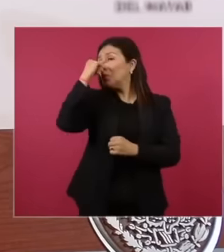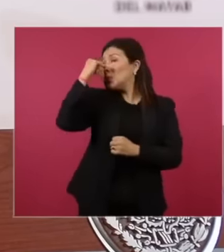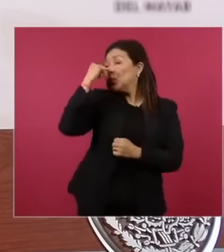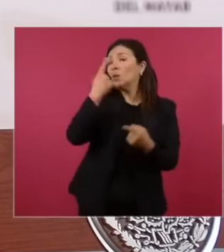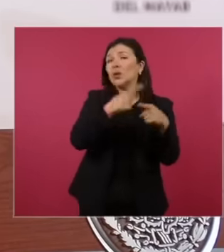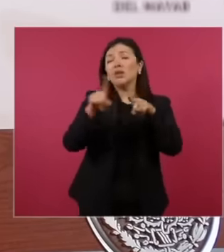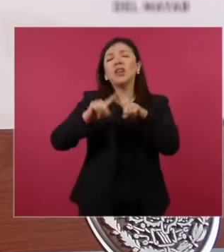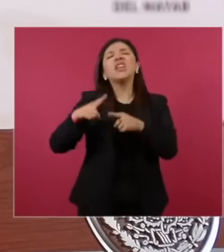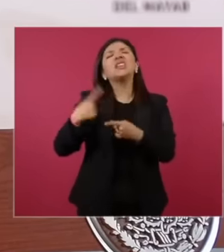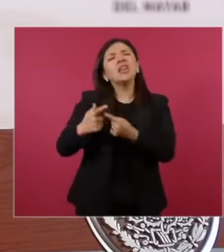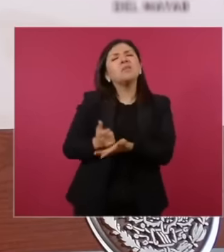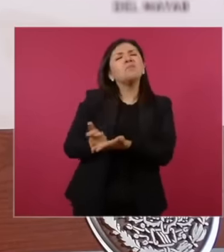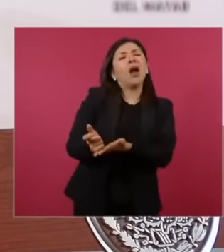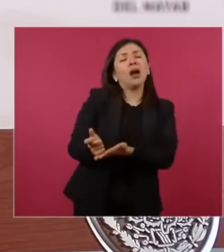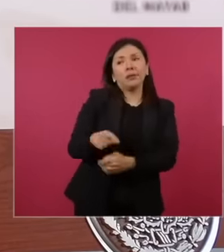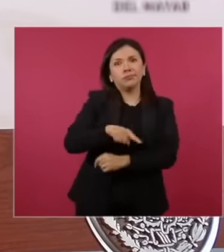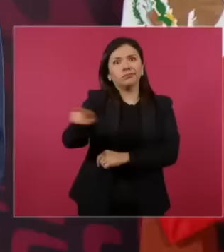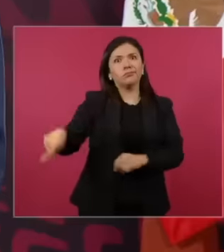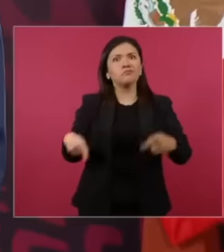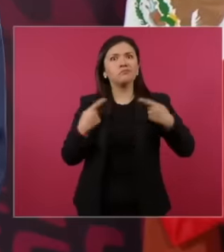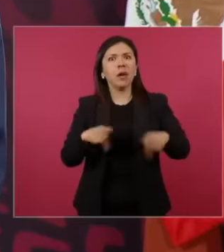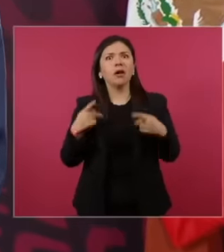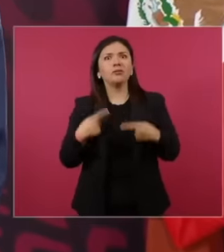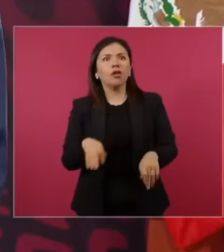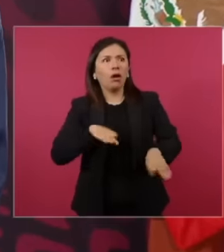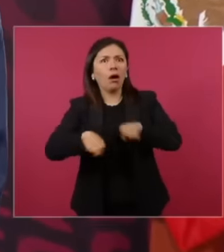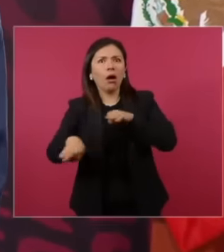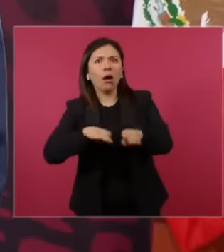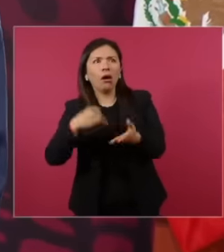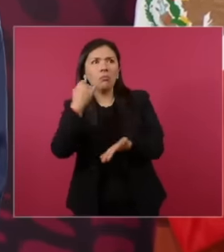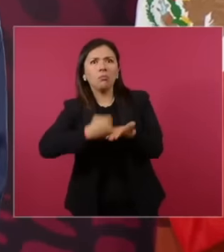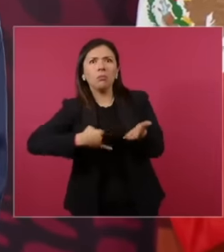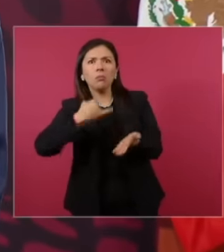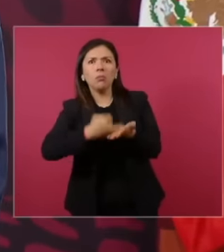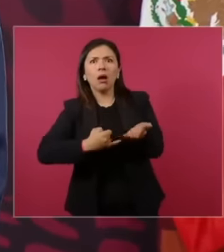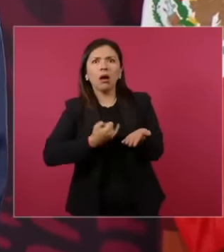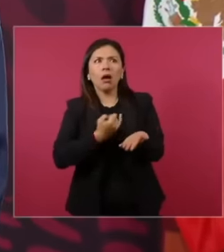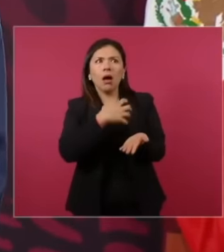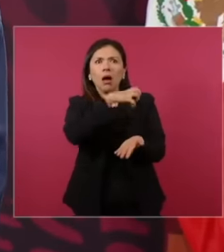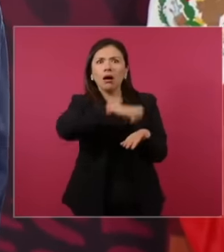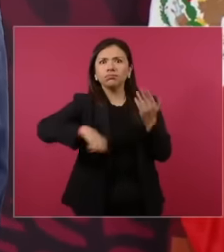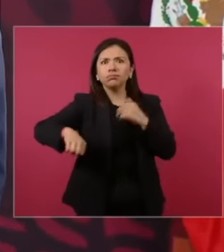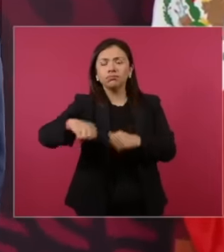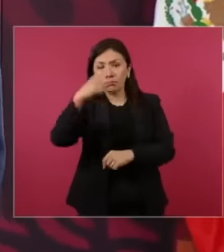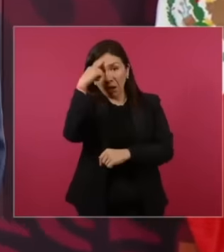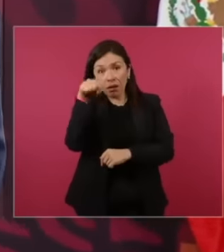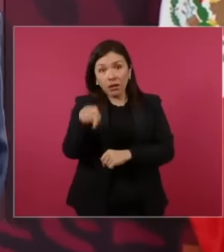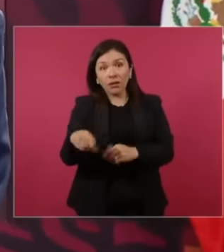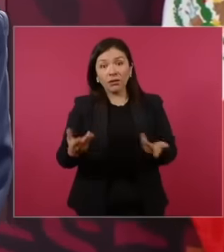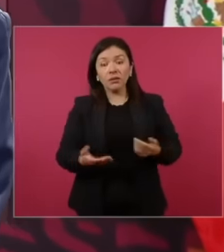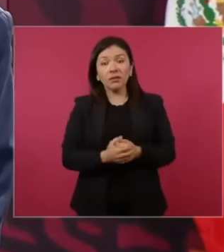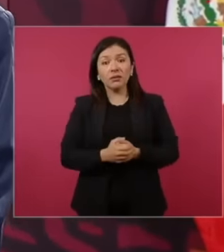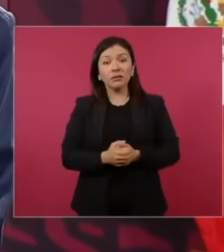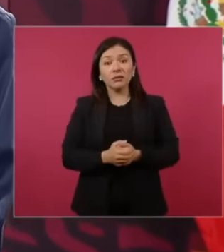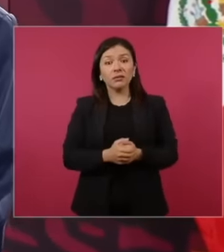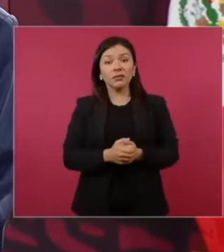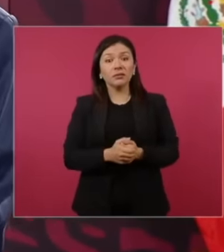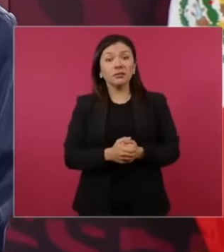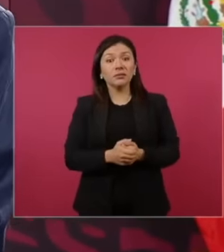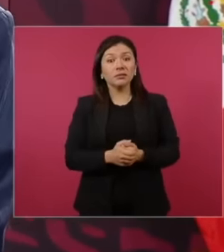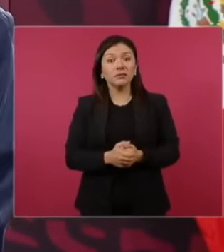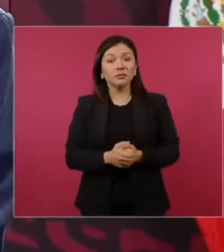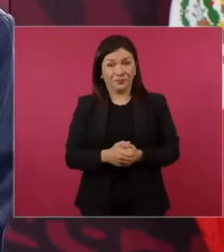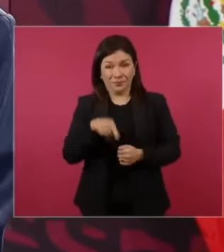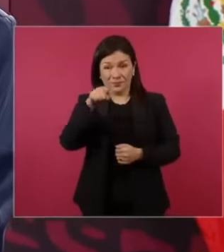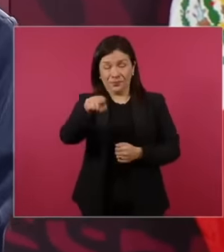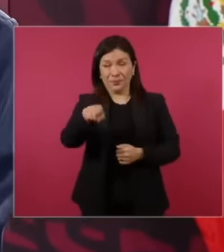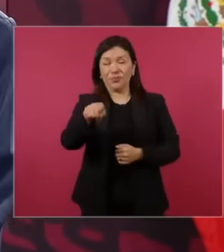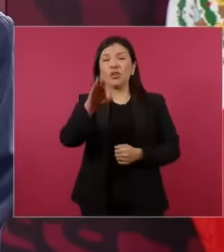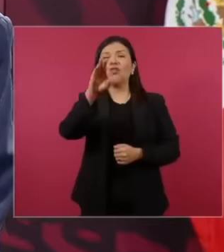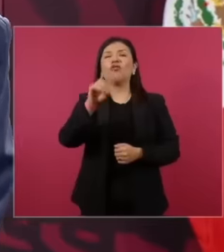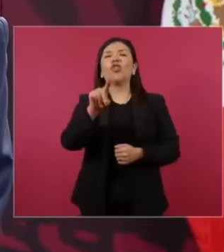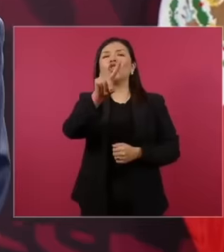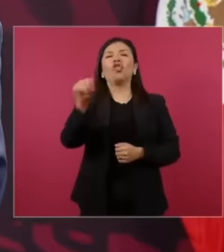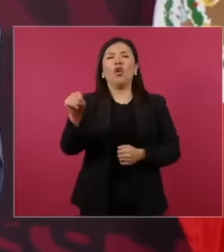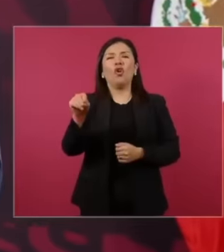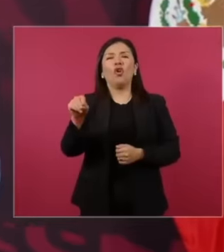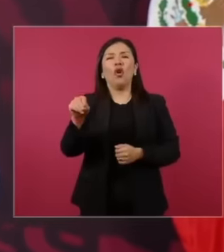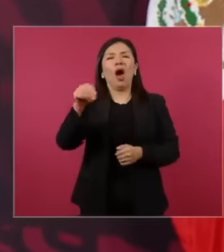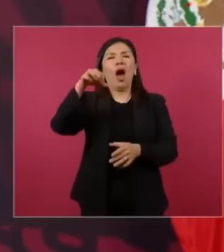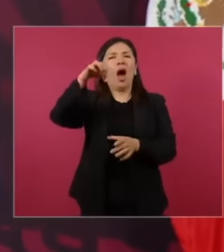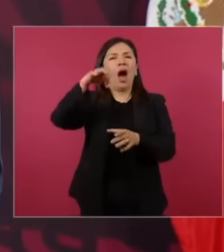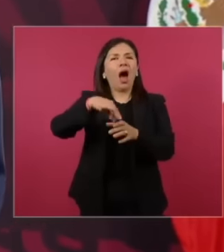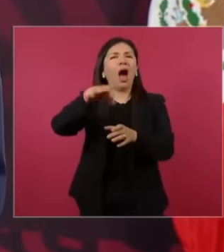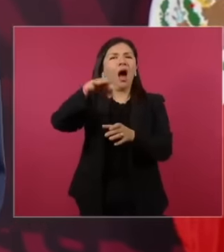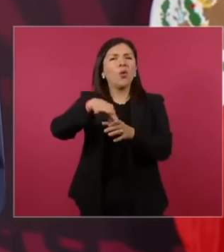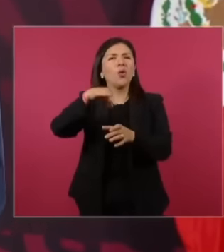treasury. eh, that savings fund that the judiciary still has. The